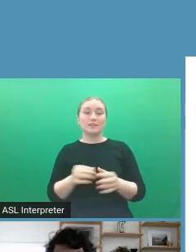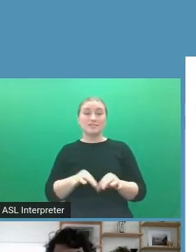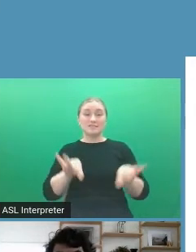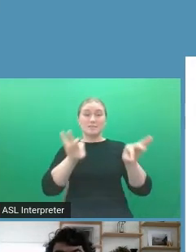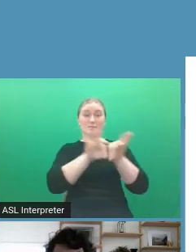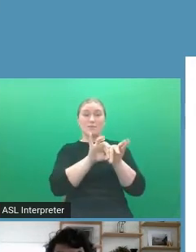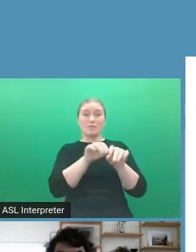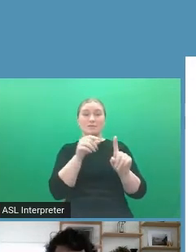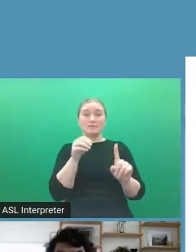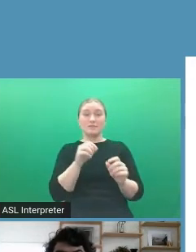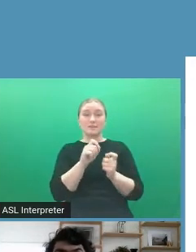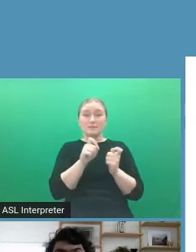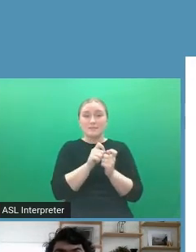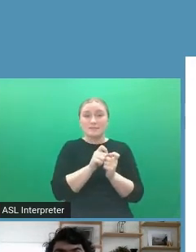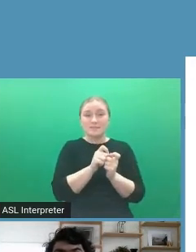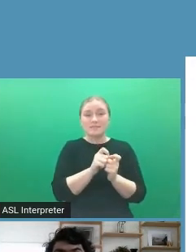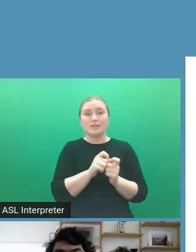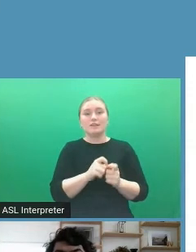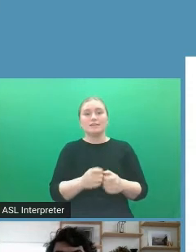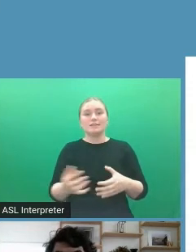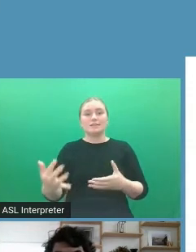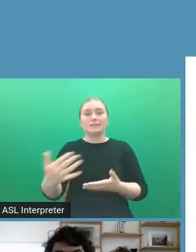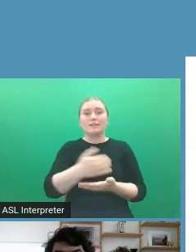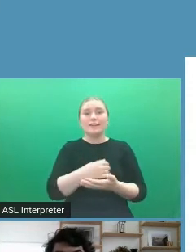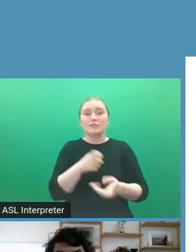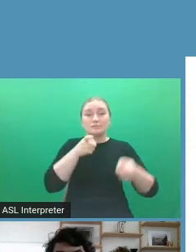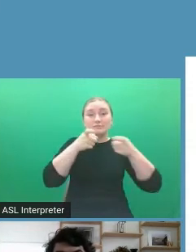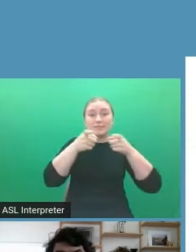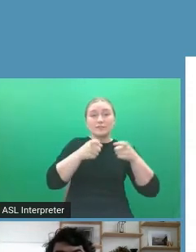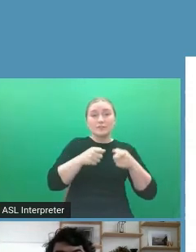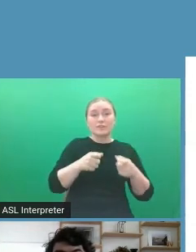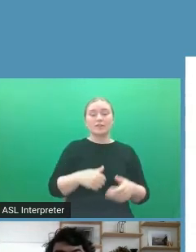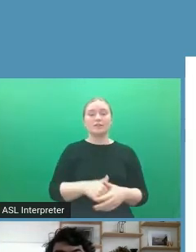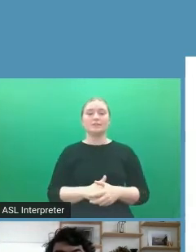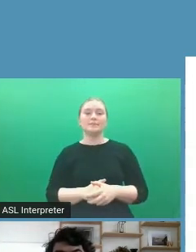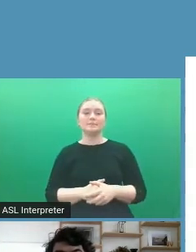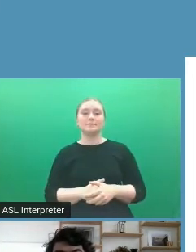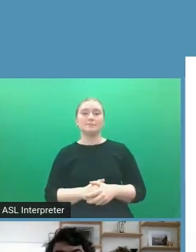collections management and information management at large. You know museums are built upon a